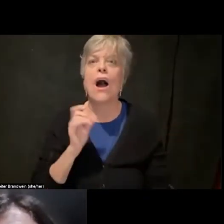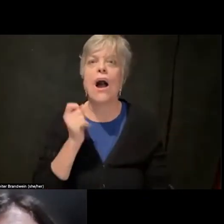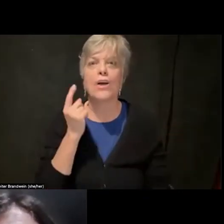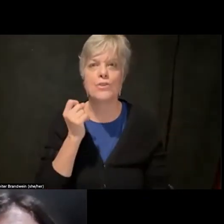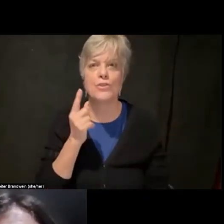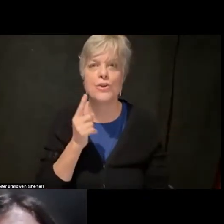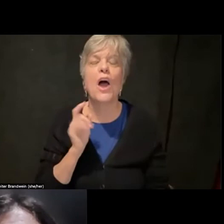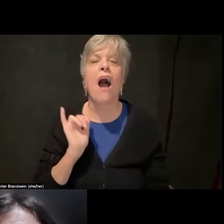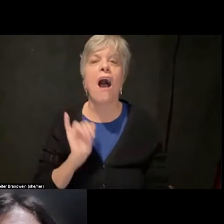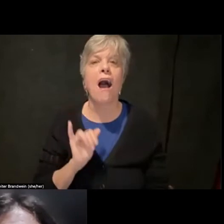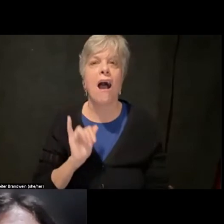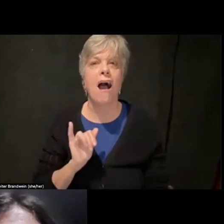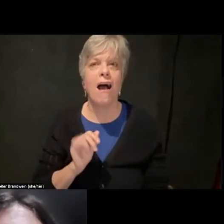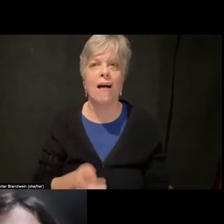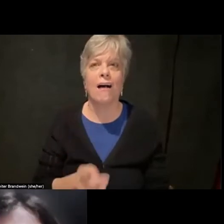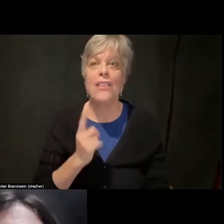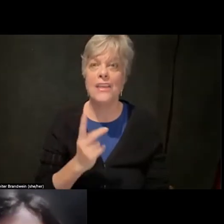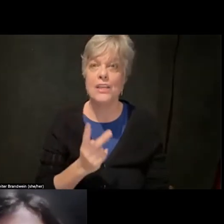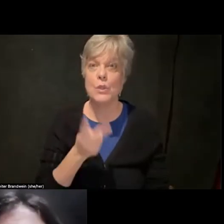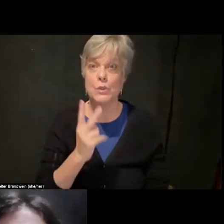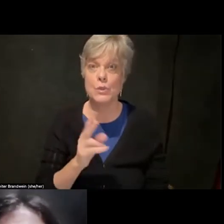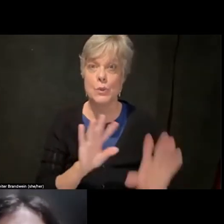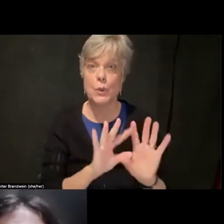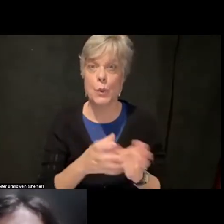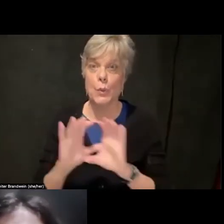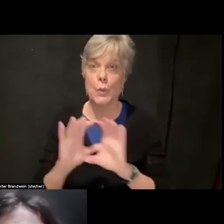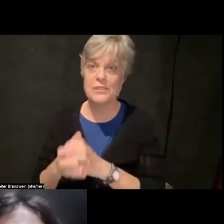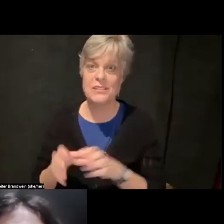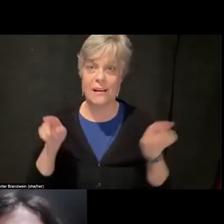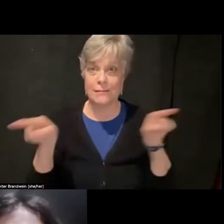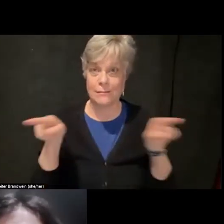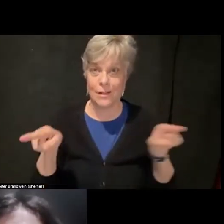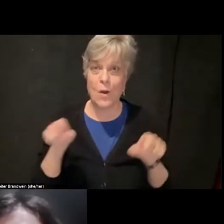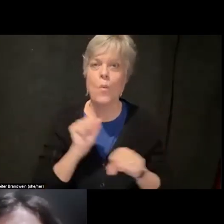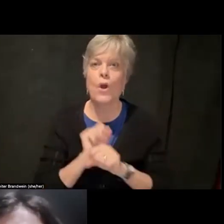and they weren't adversarial in a way.